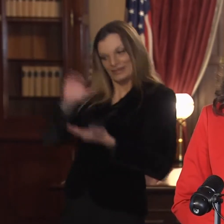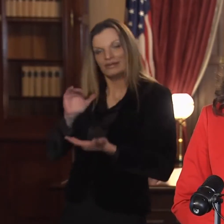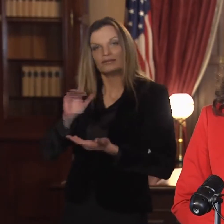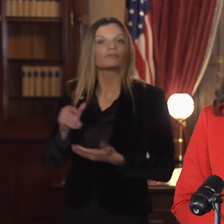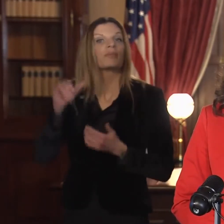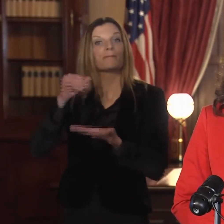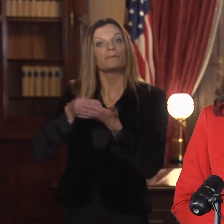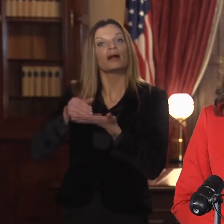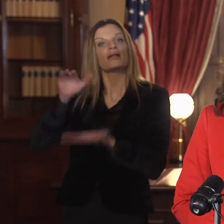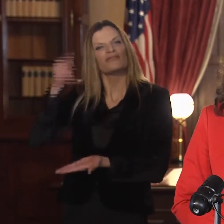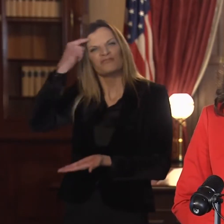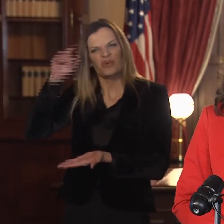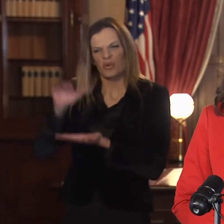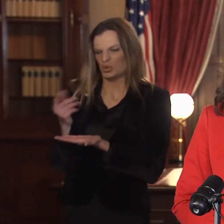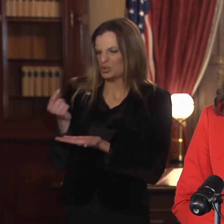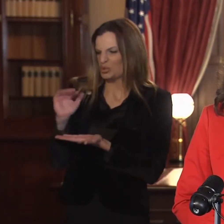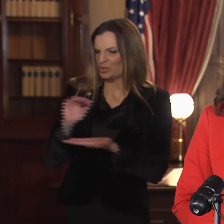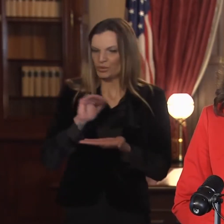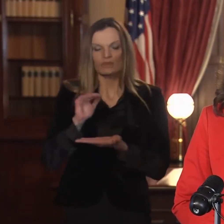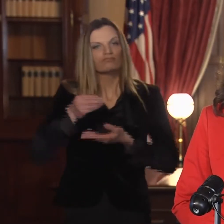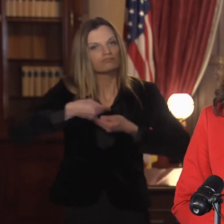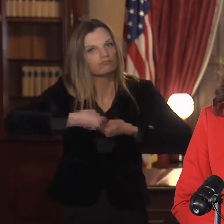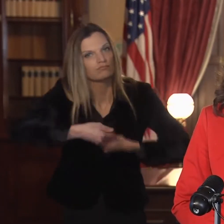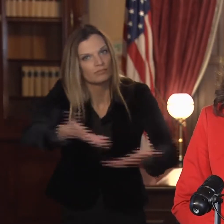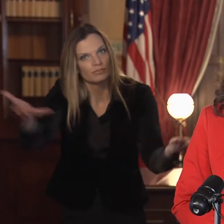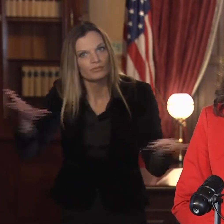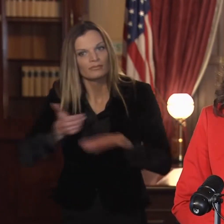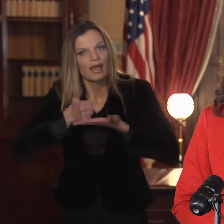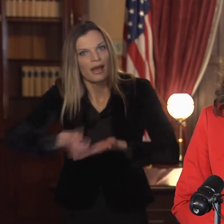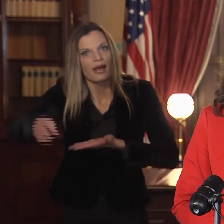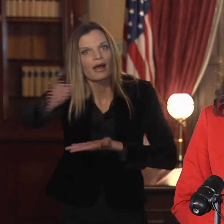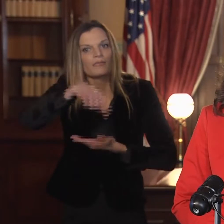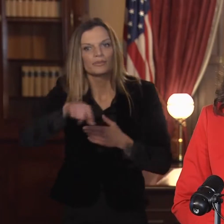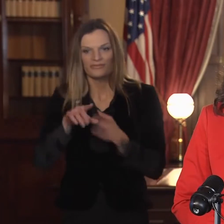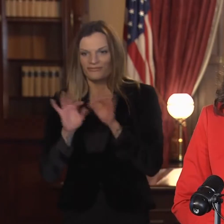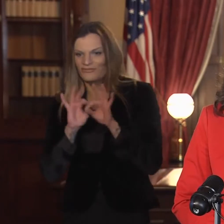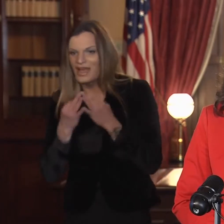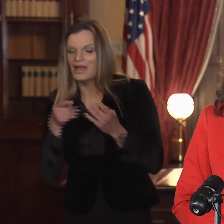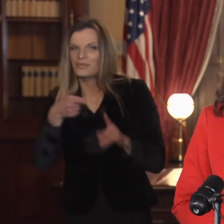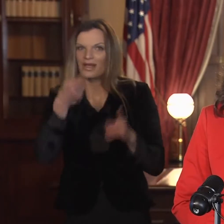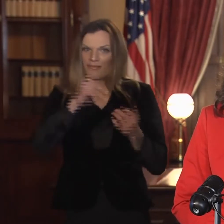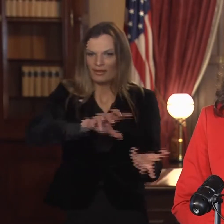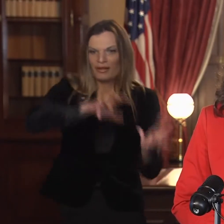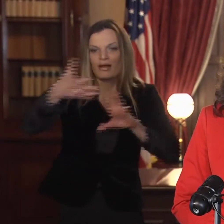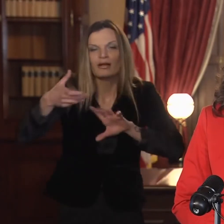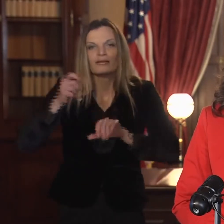STATE-BASED ECONOMIC STIMULUS PLAN OF UP TO $100 MILLION TO PROVIDE DIRECT FINANCIAL SUPPORT